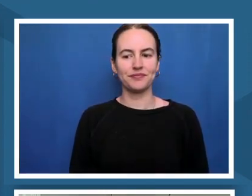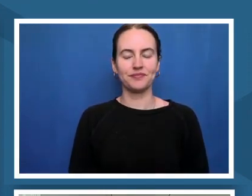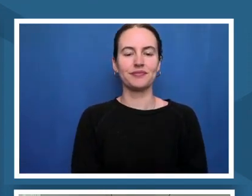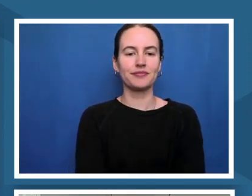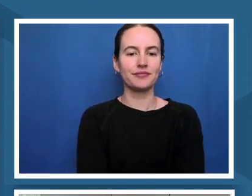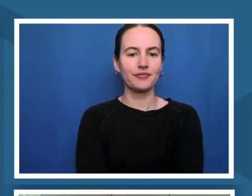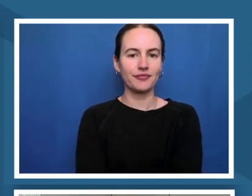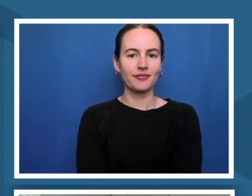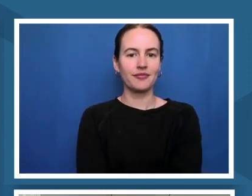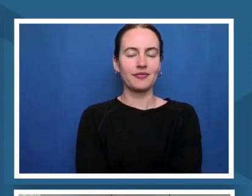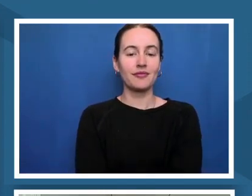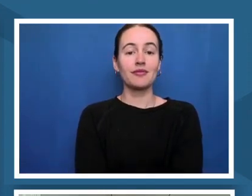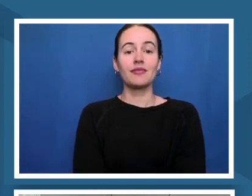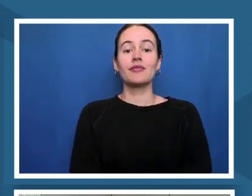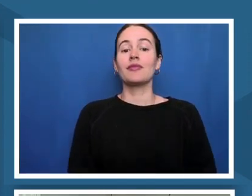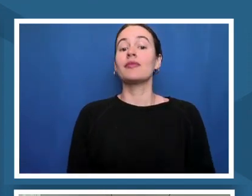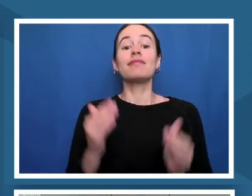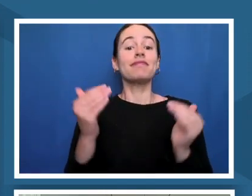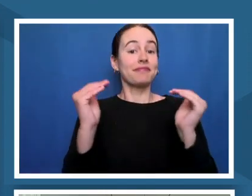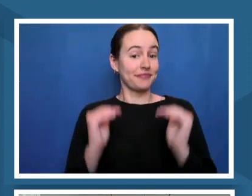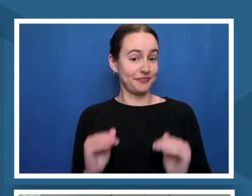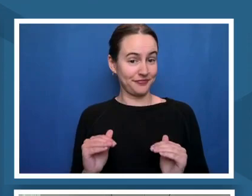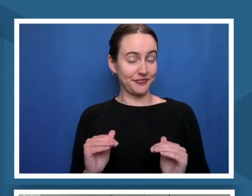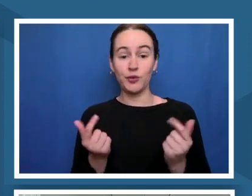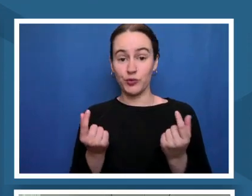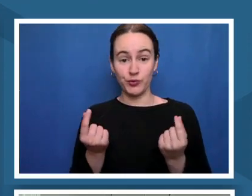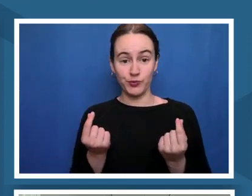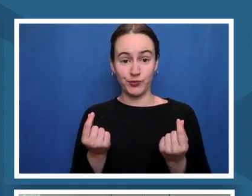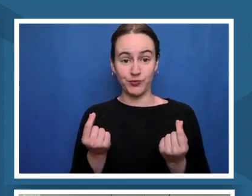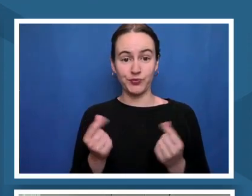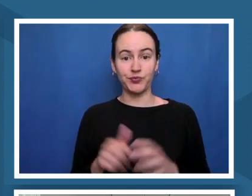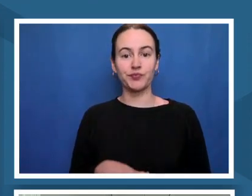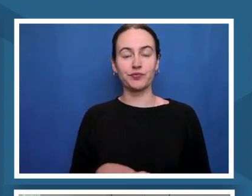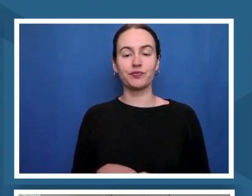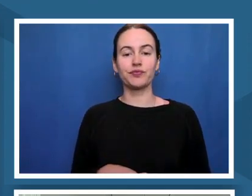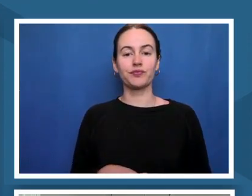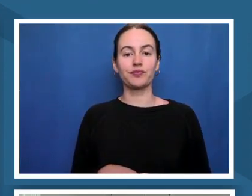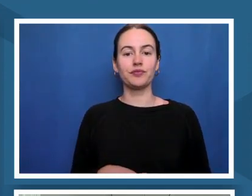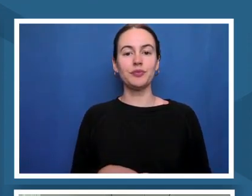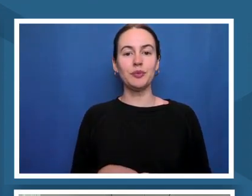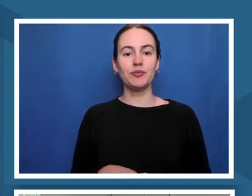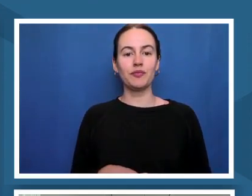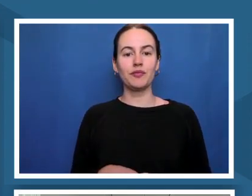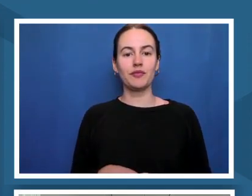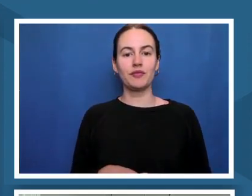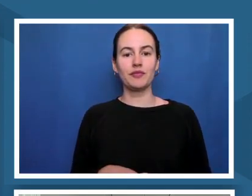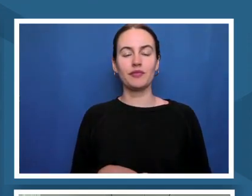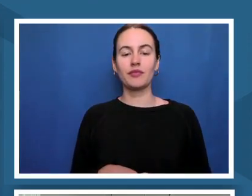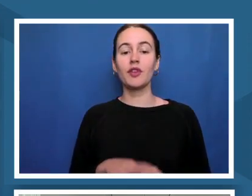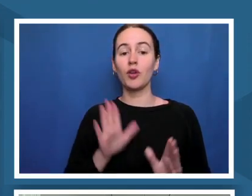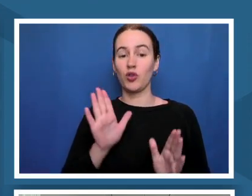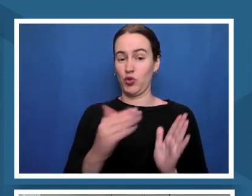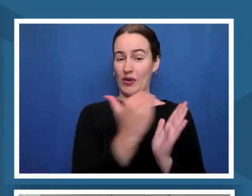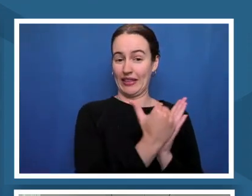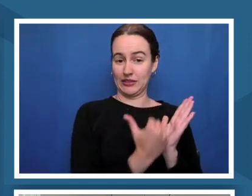next my invitation to you is to look at that same list of